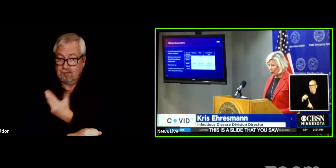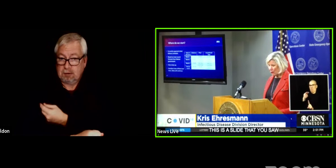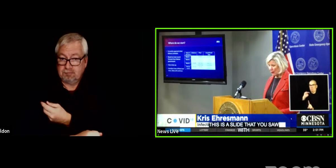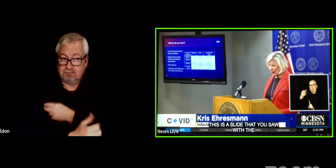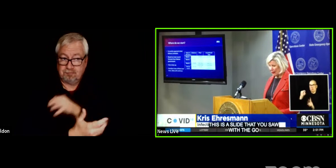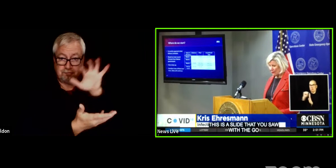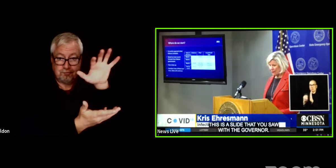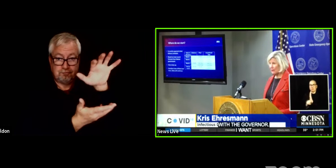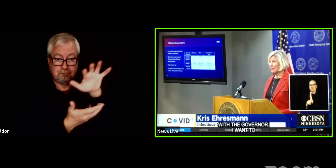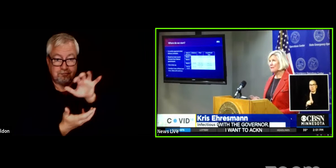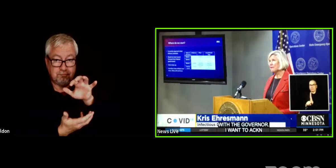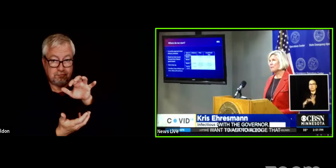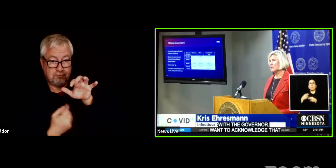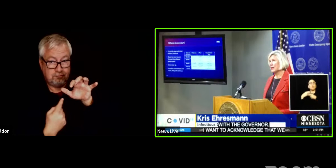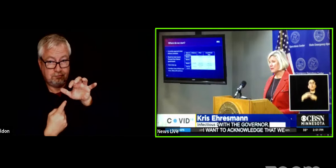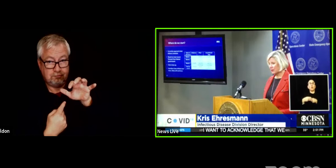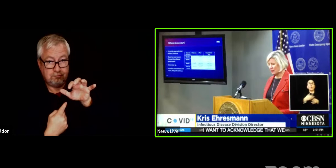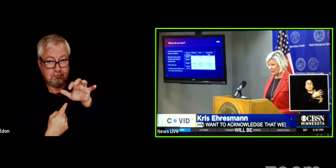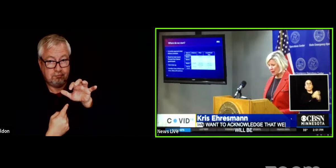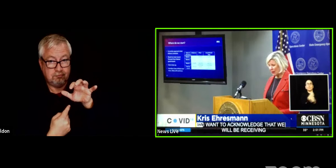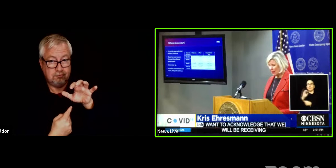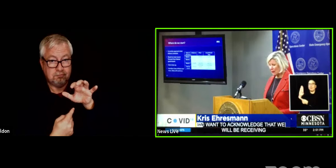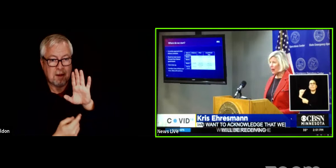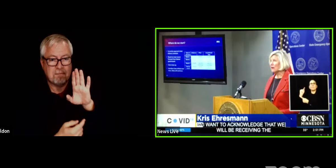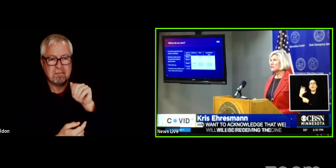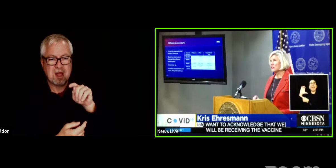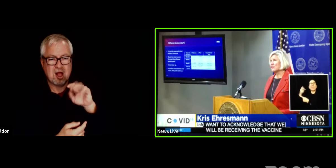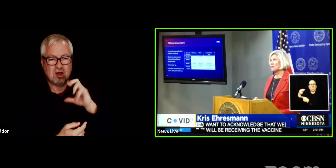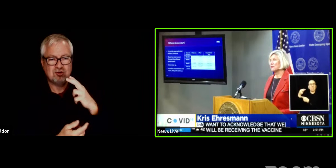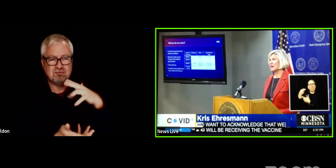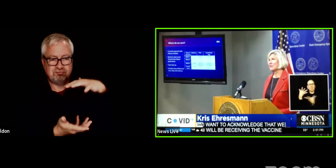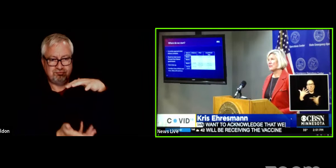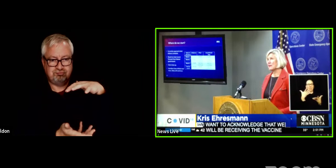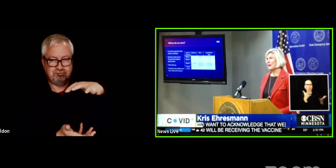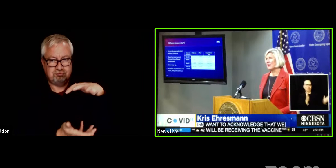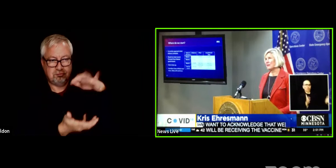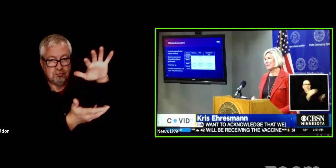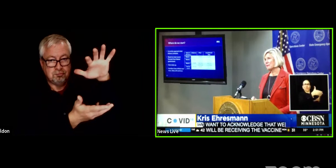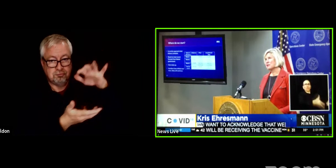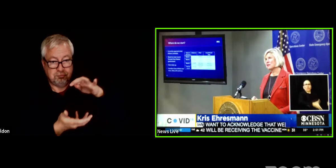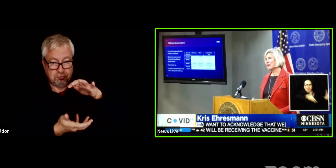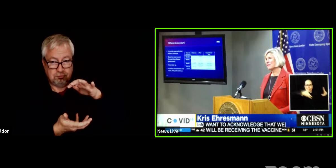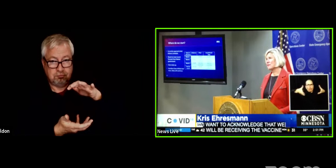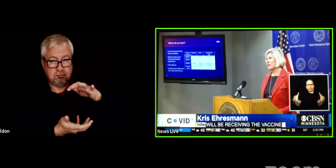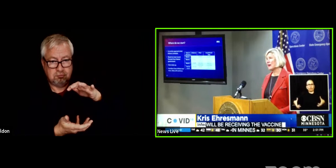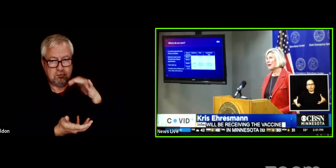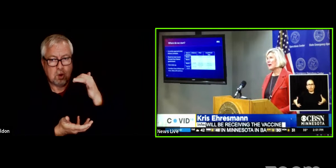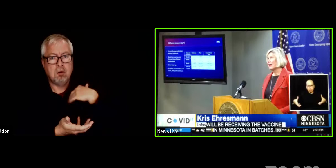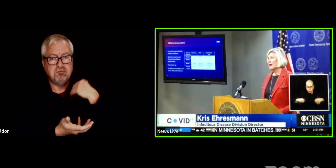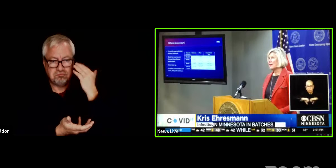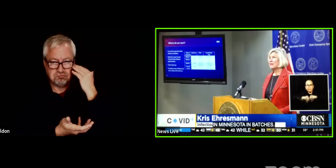WHILE WE HAVE SOME OF THE PROJECTIONS, THEY ARE JUST PROJECTIONS AND AS THE COMMISSIONER AND GOVERNOR SAID,